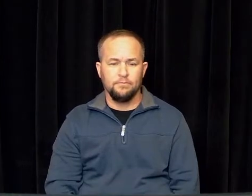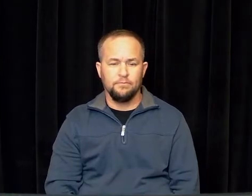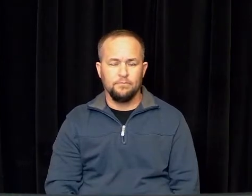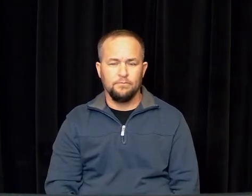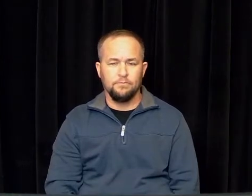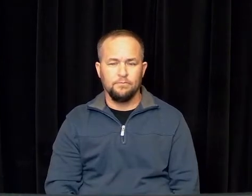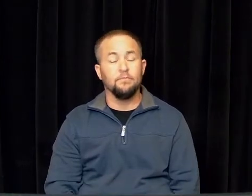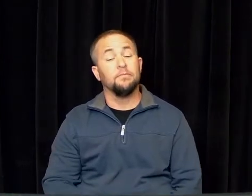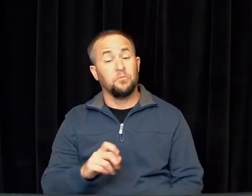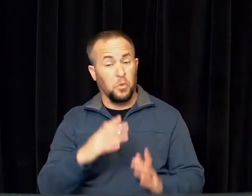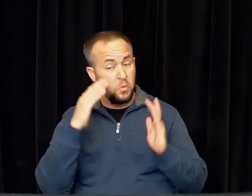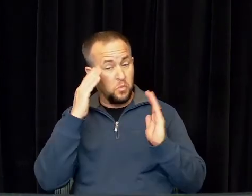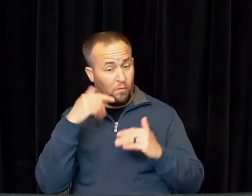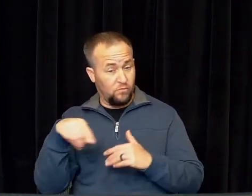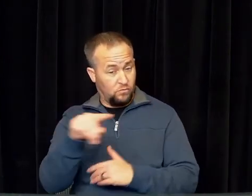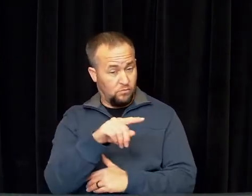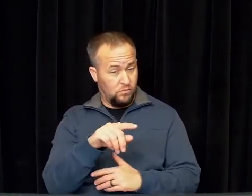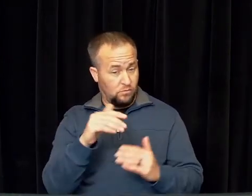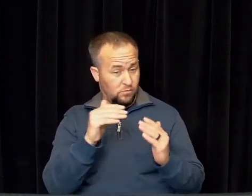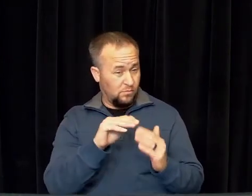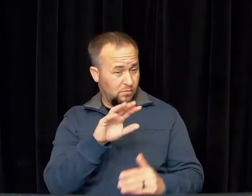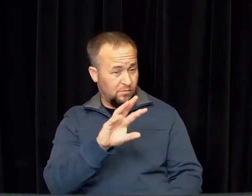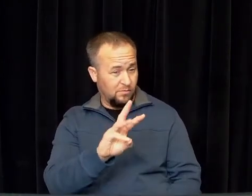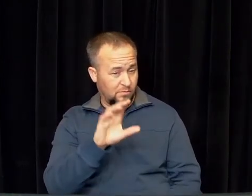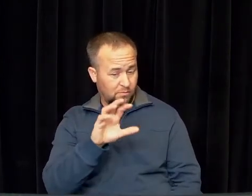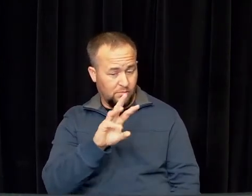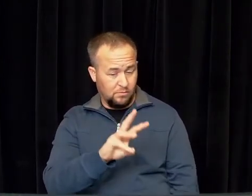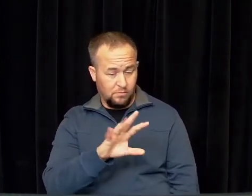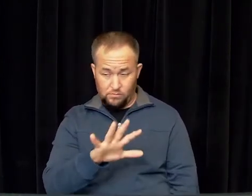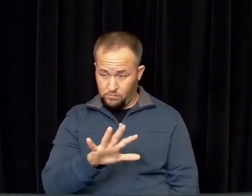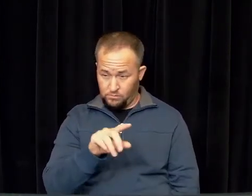All right, so hopefully we ended up with 665. But then with that number,